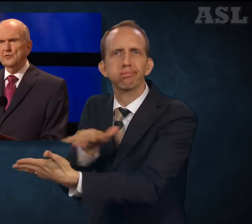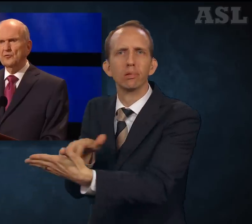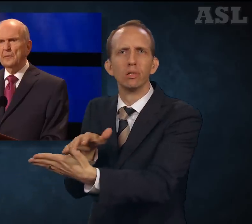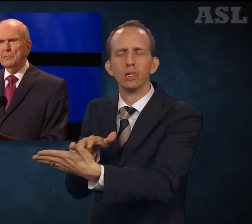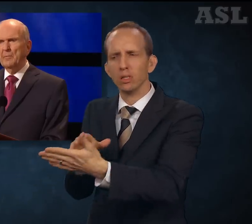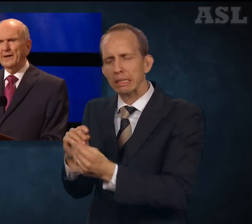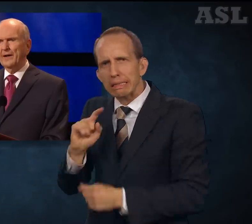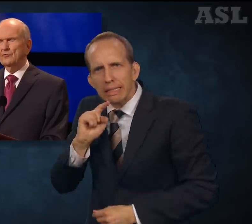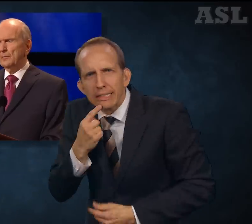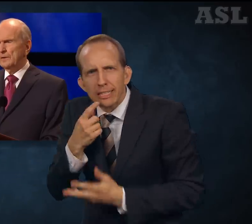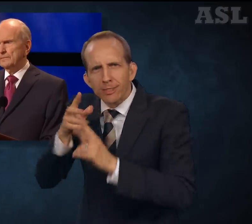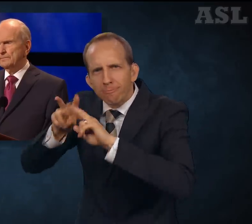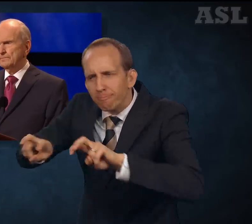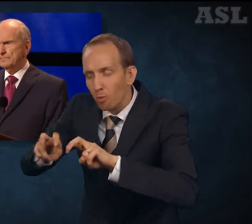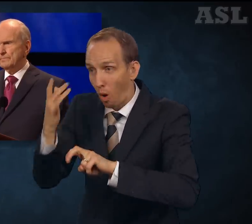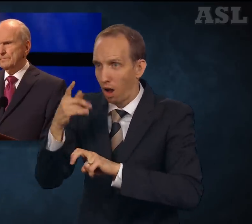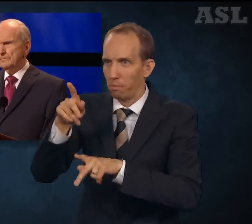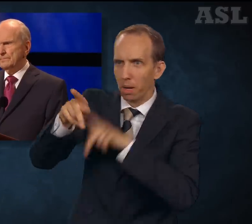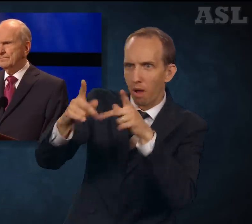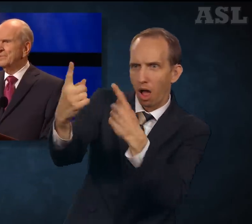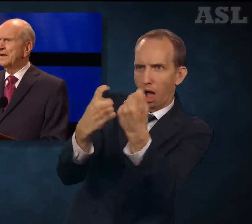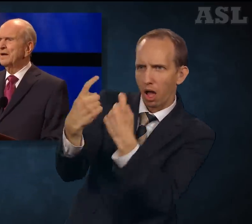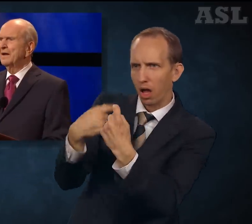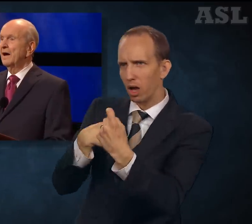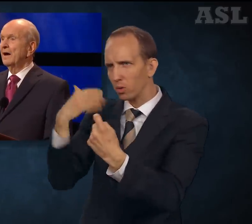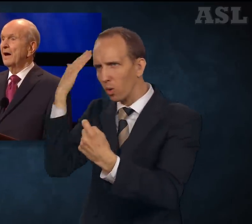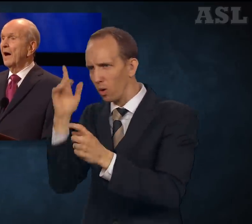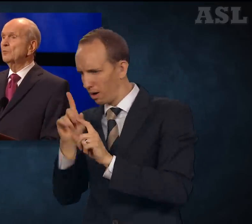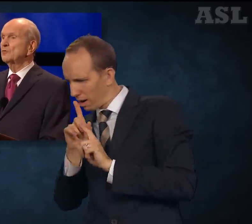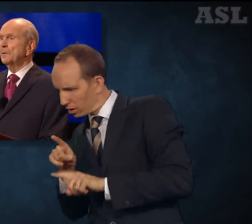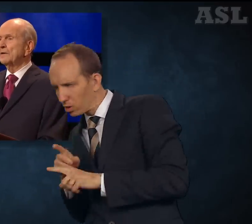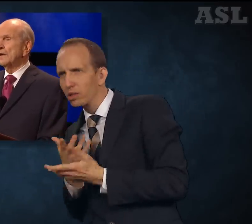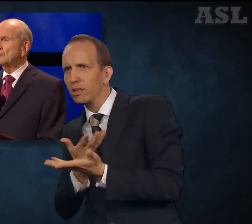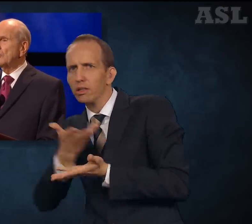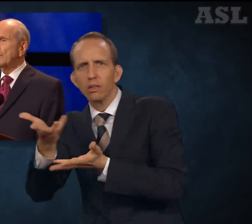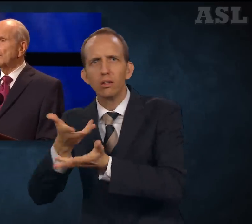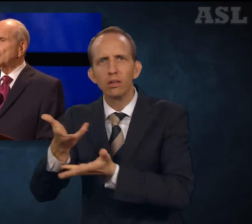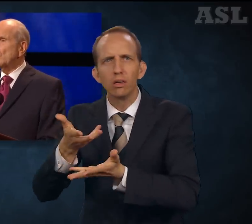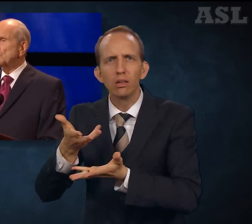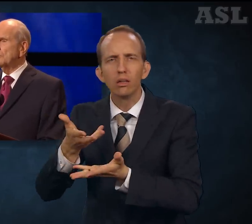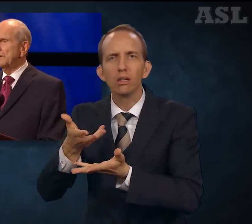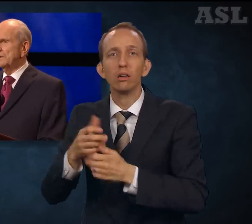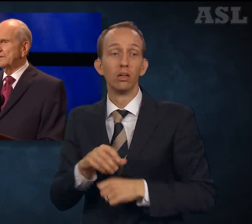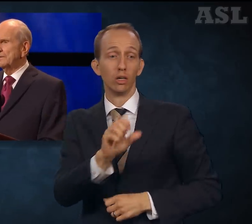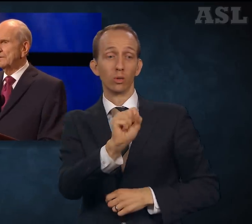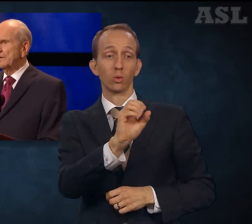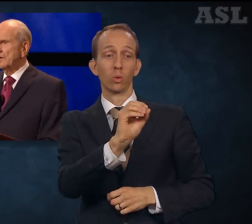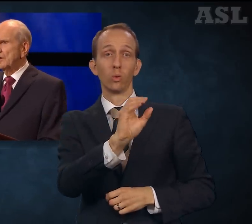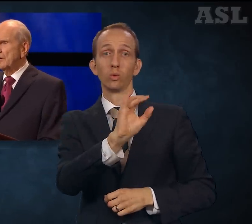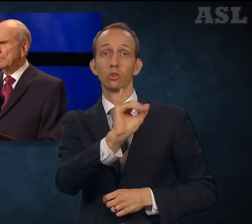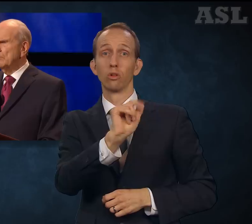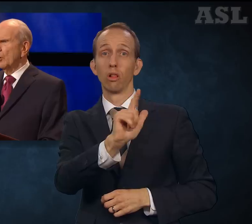INTENTLY, SO I COULD ANSWER QUESTIONS PEOPLE MIGHT ASK